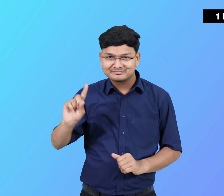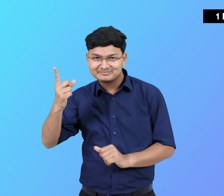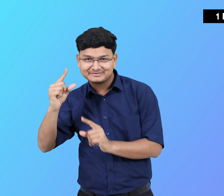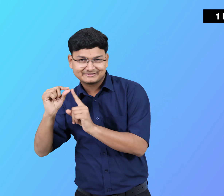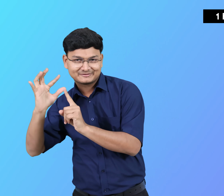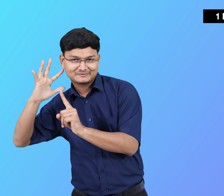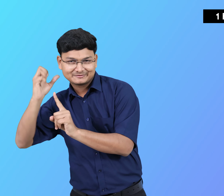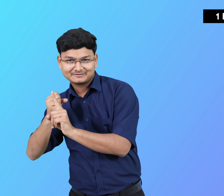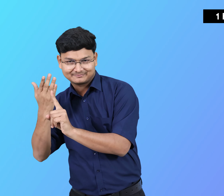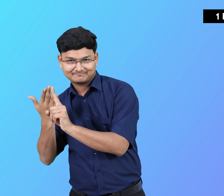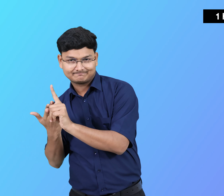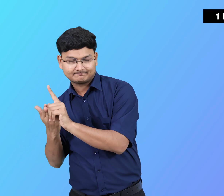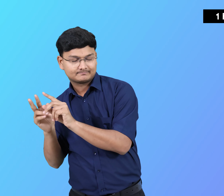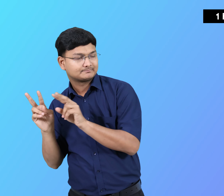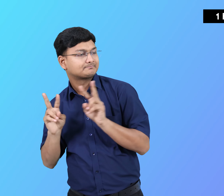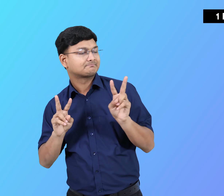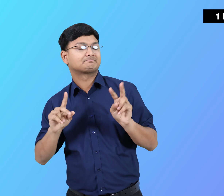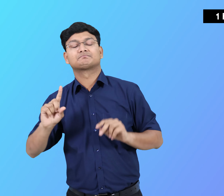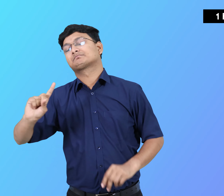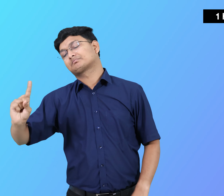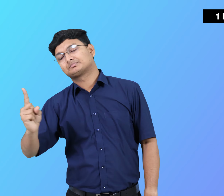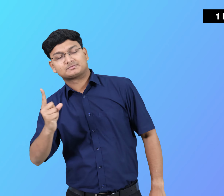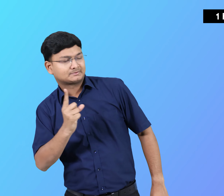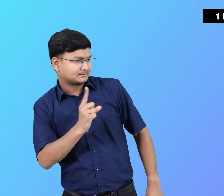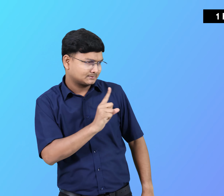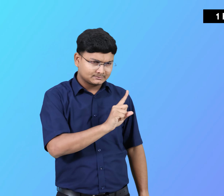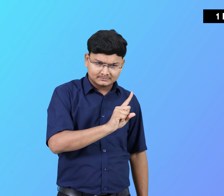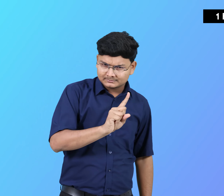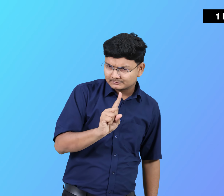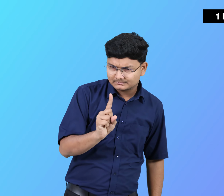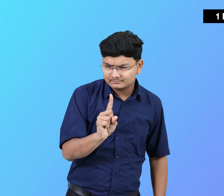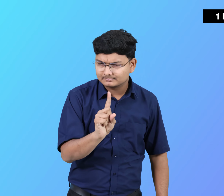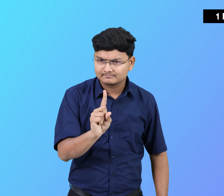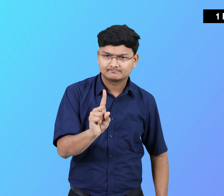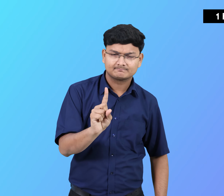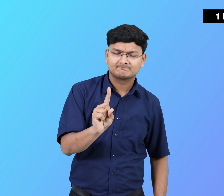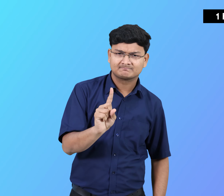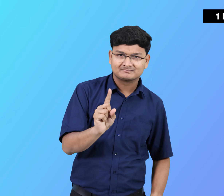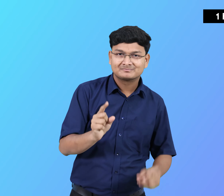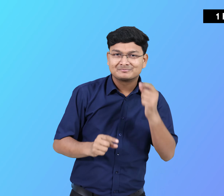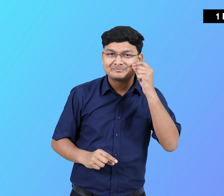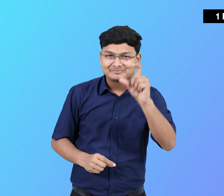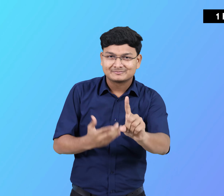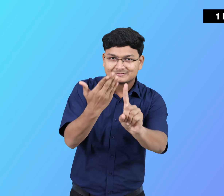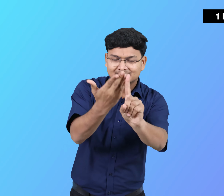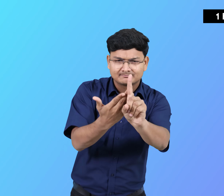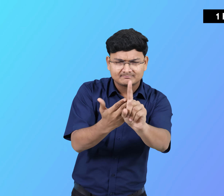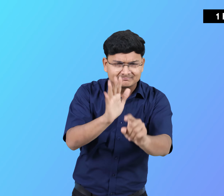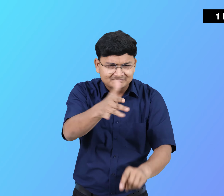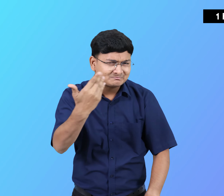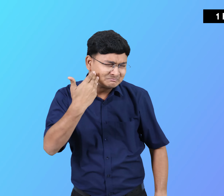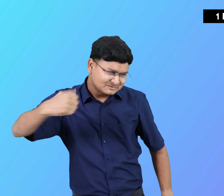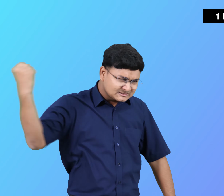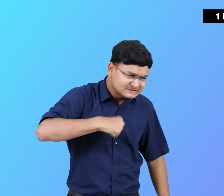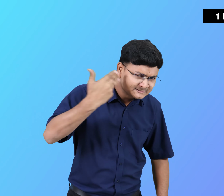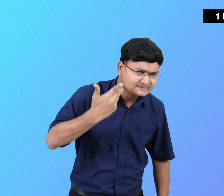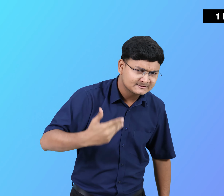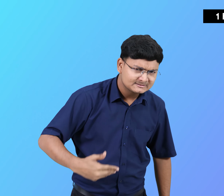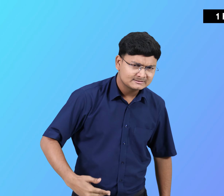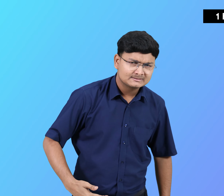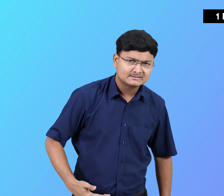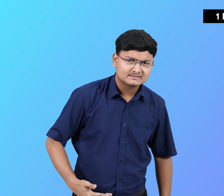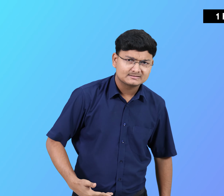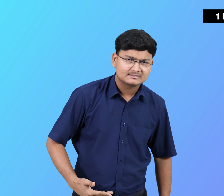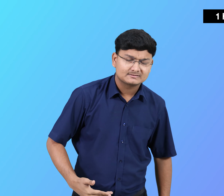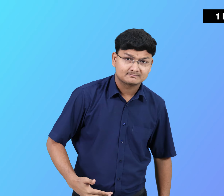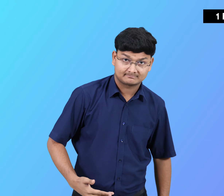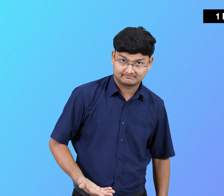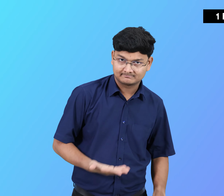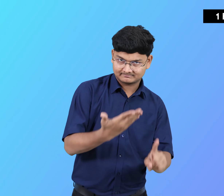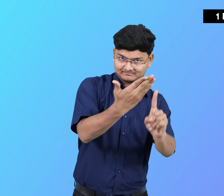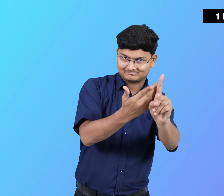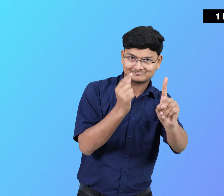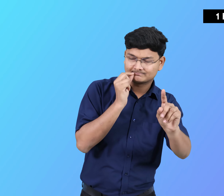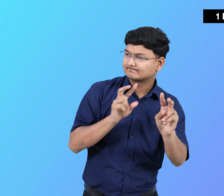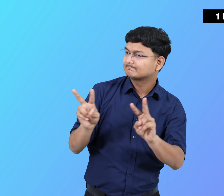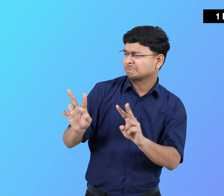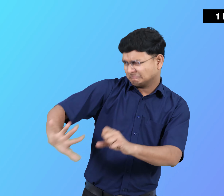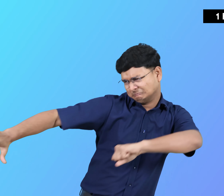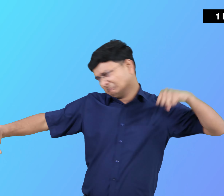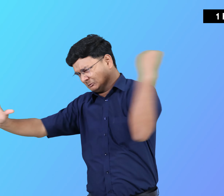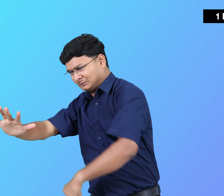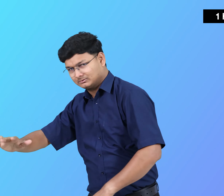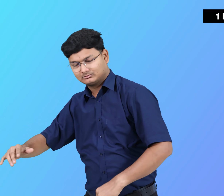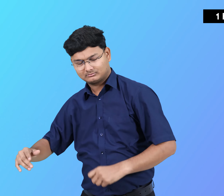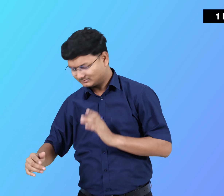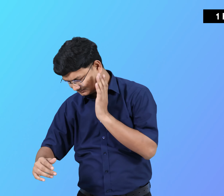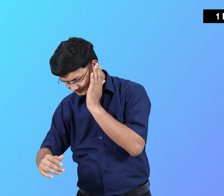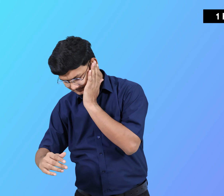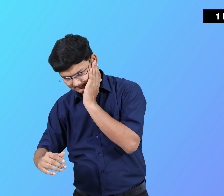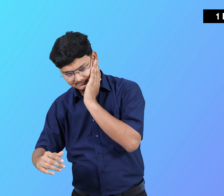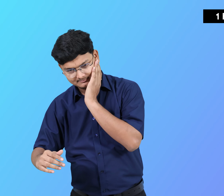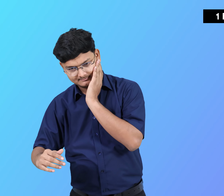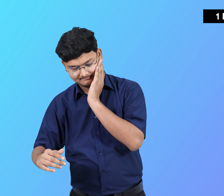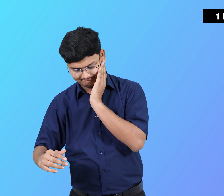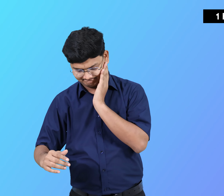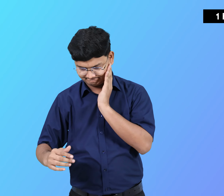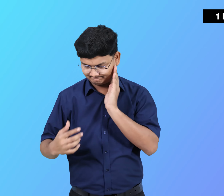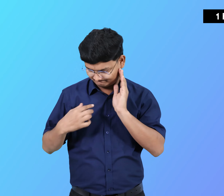The first prophet went to another man and said, “Hit me!” This man hit the prophet and hurt him.